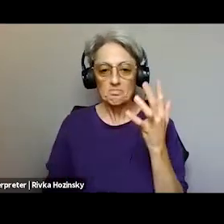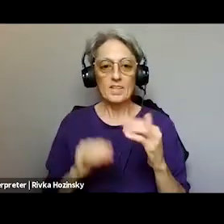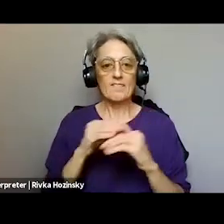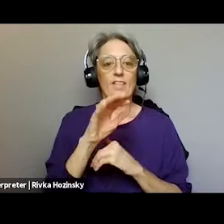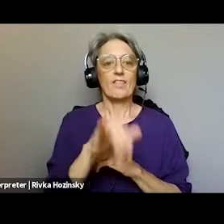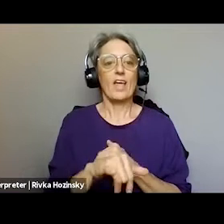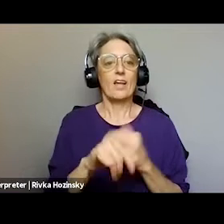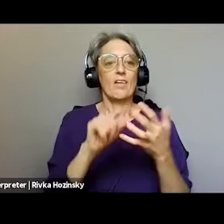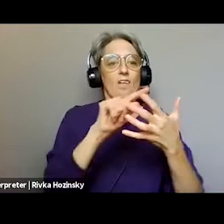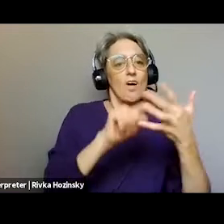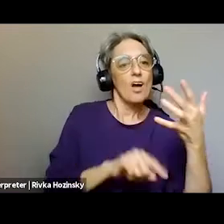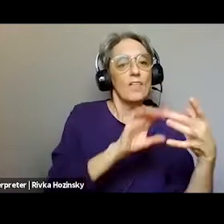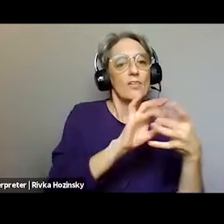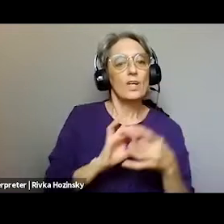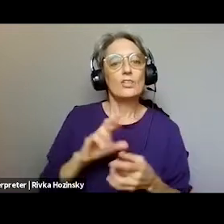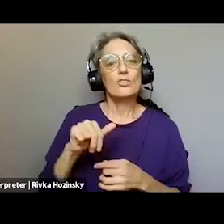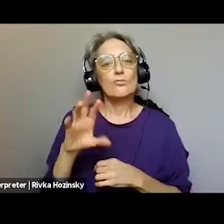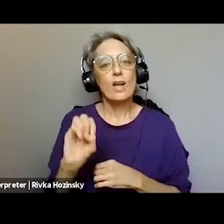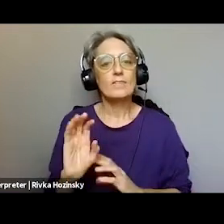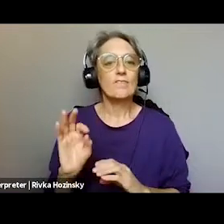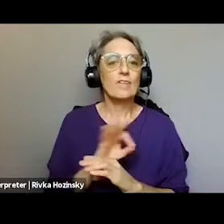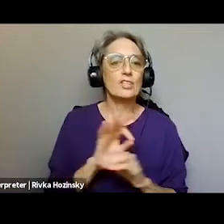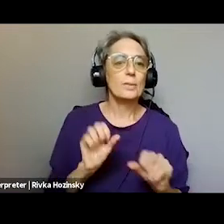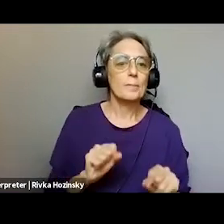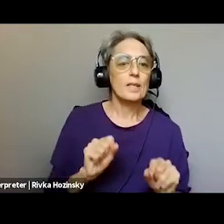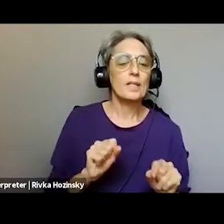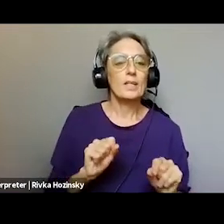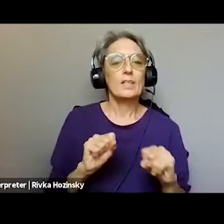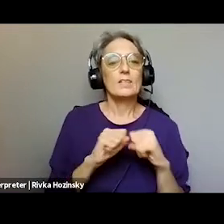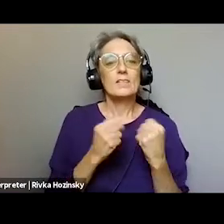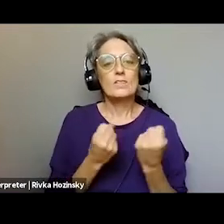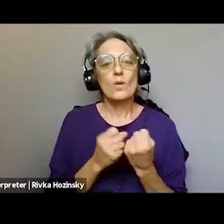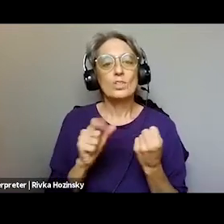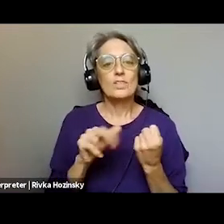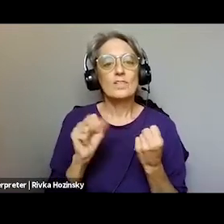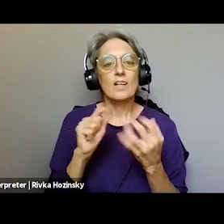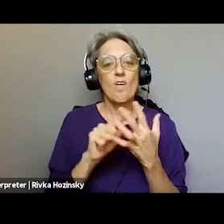in with race and functional ability and all of these societal status issues that could impart